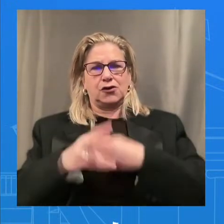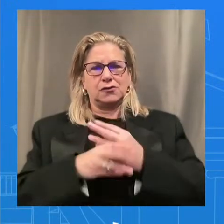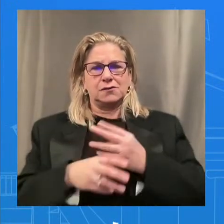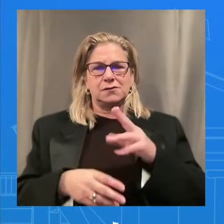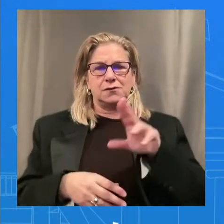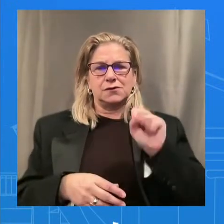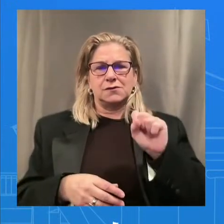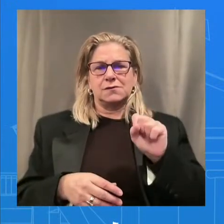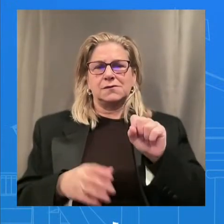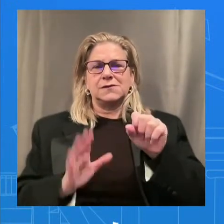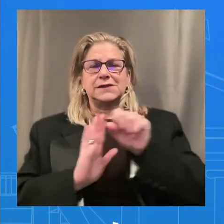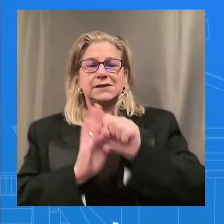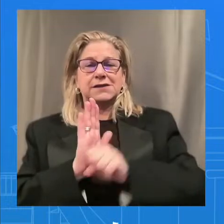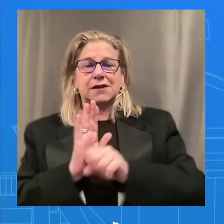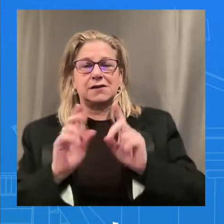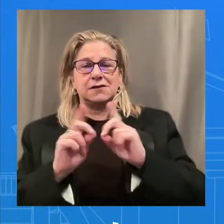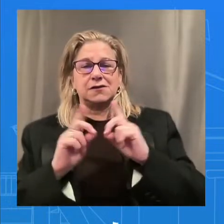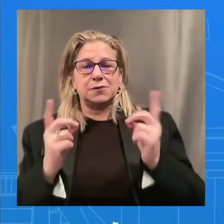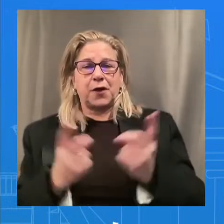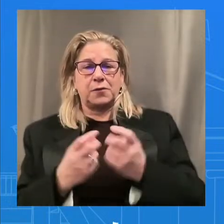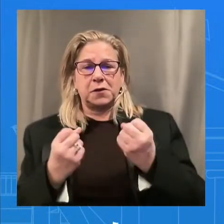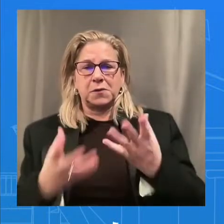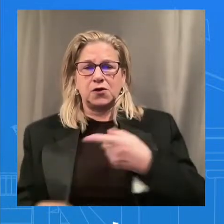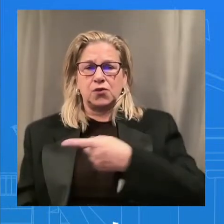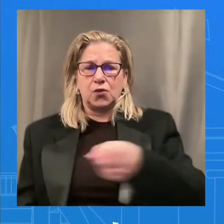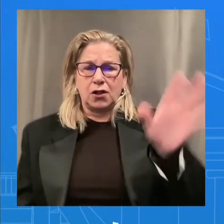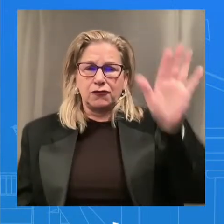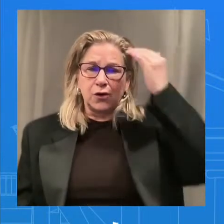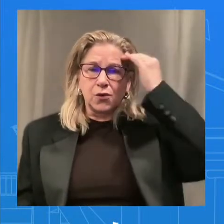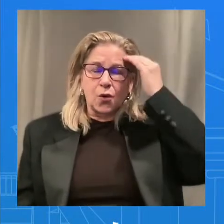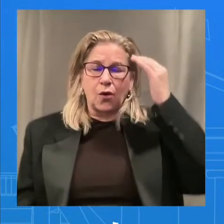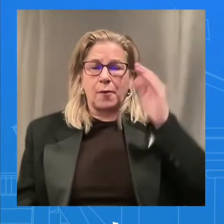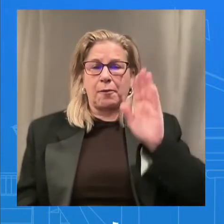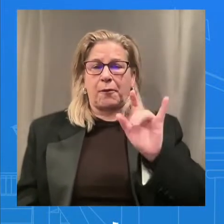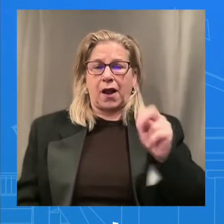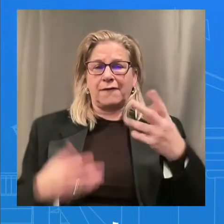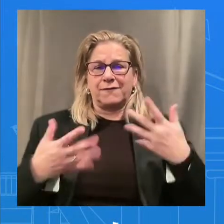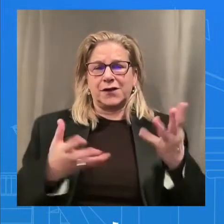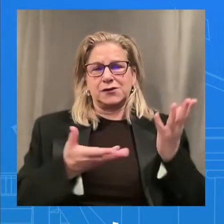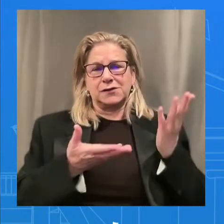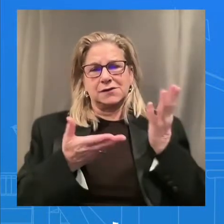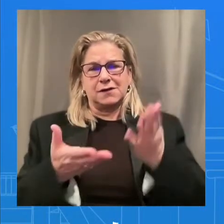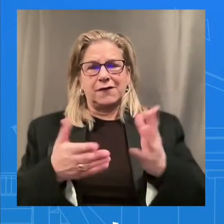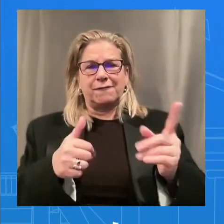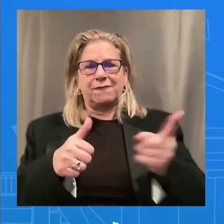his first foreign policy address in February of 2021, and it was a very different world then.